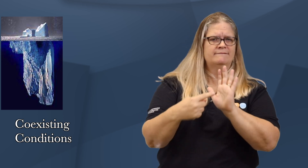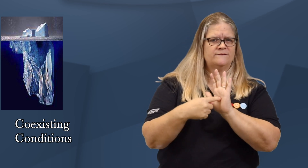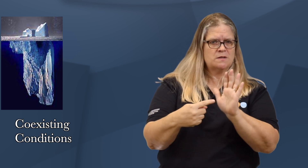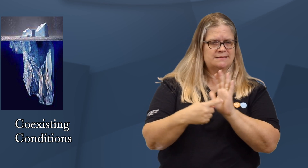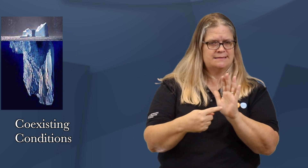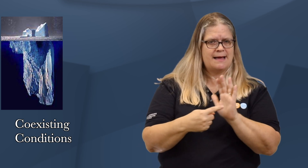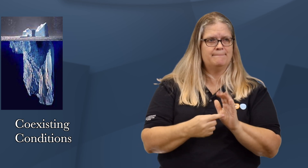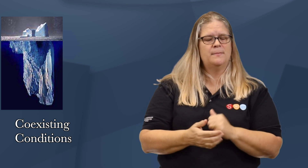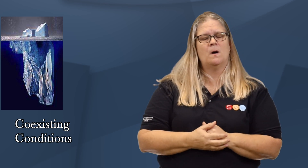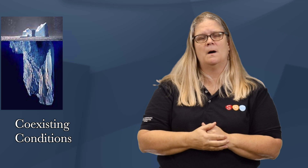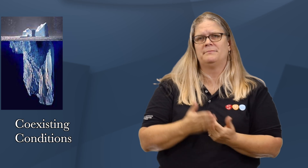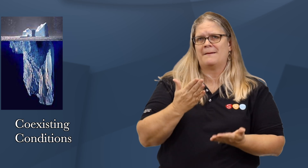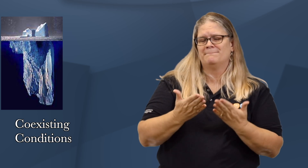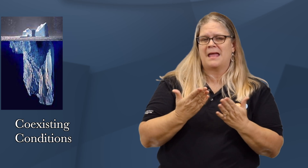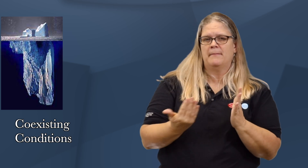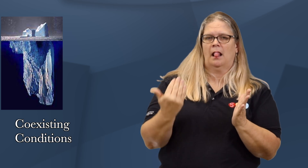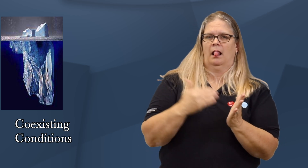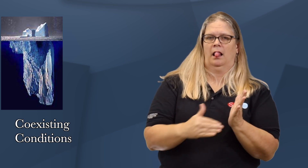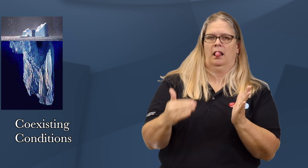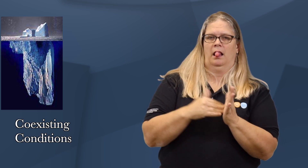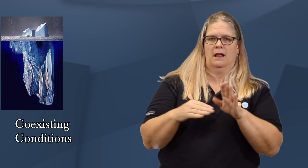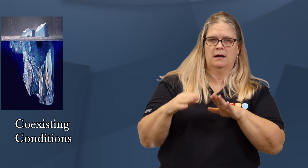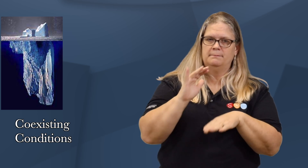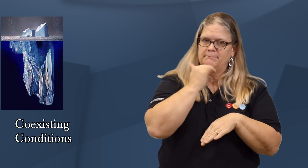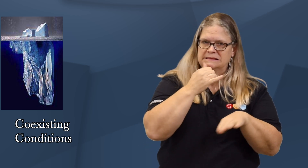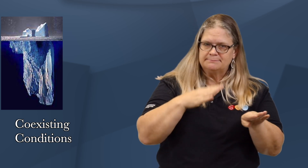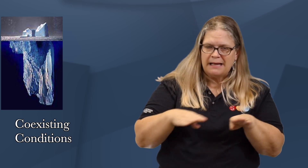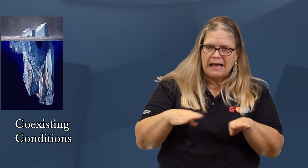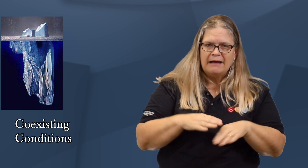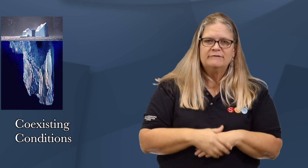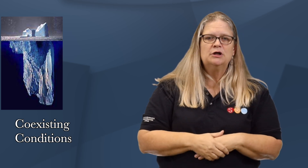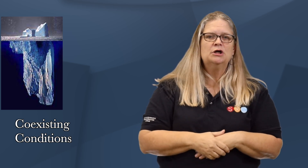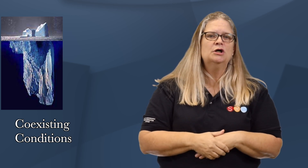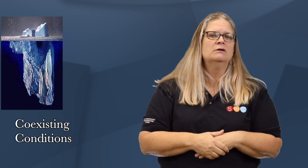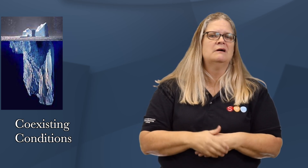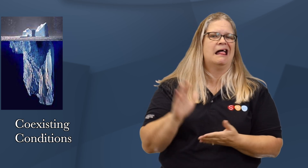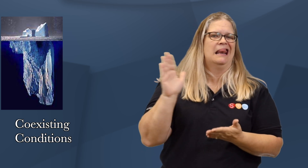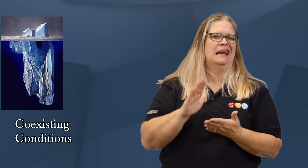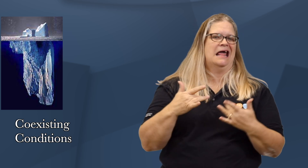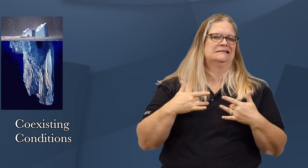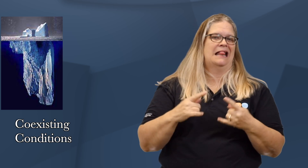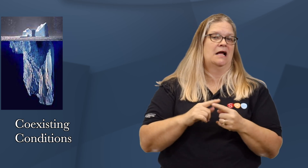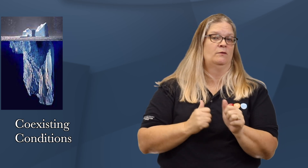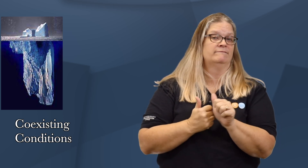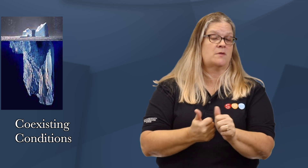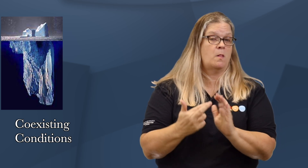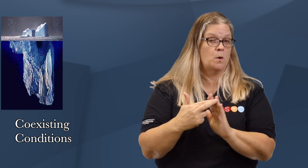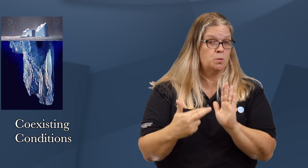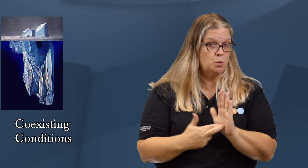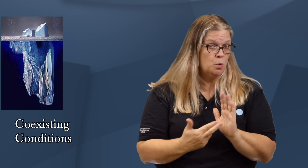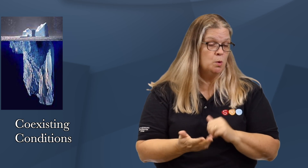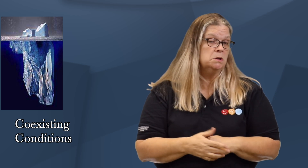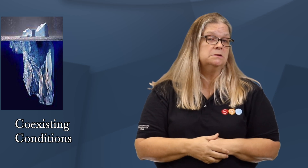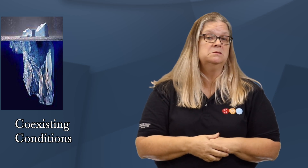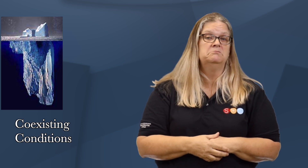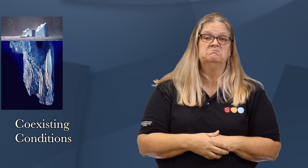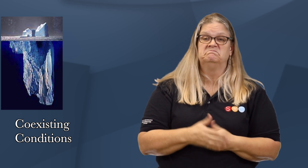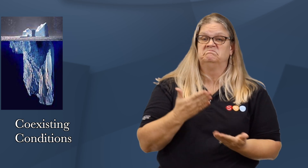For example, they may repeat misbehavior, may be less likely to follow the rules.